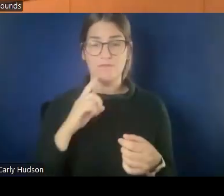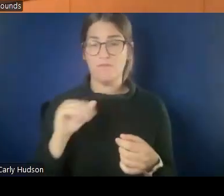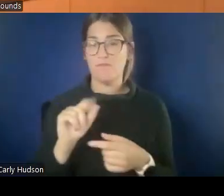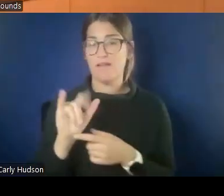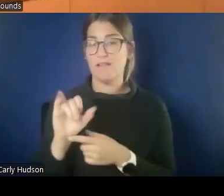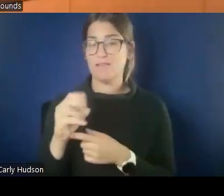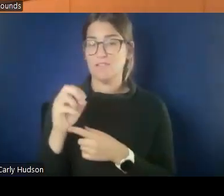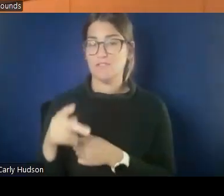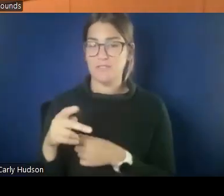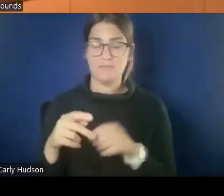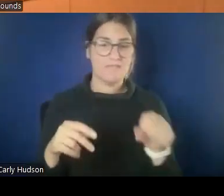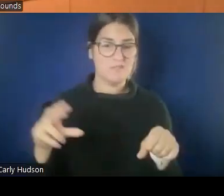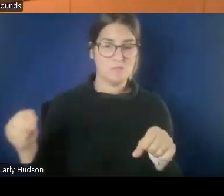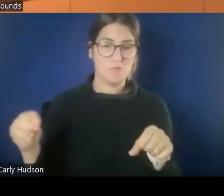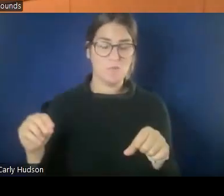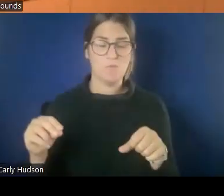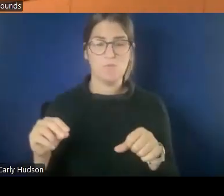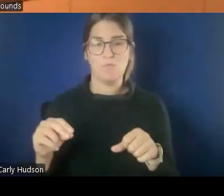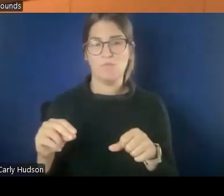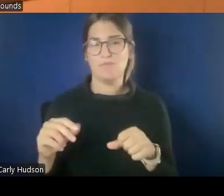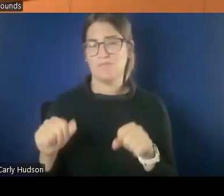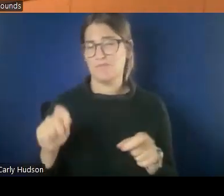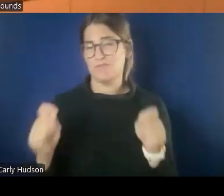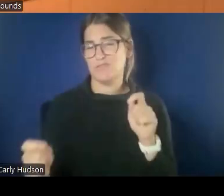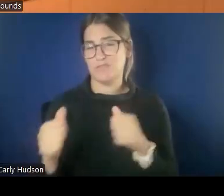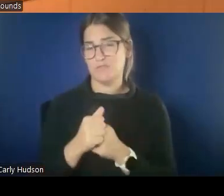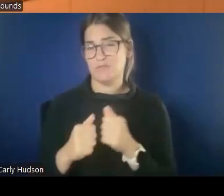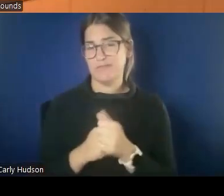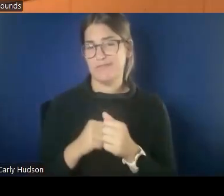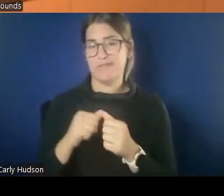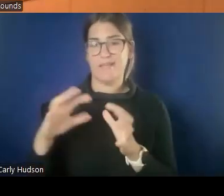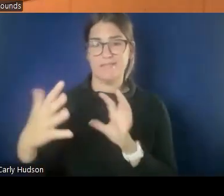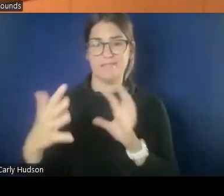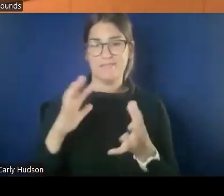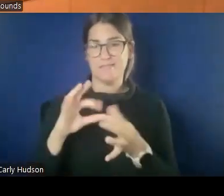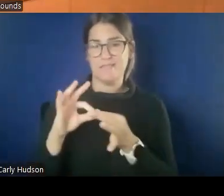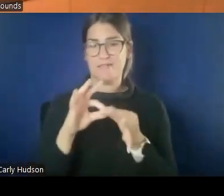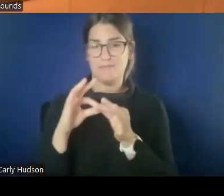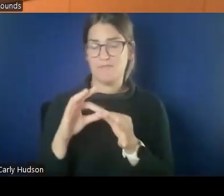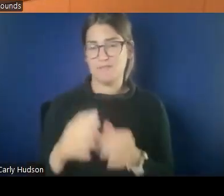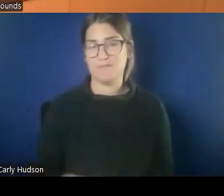not so in the sense that it could change the structure and dynamic of the group come on